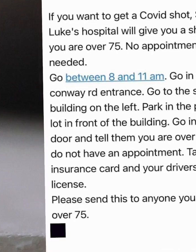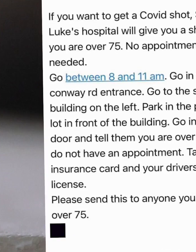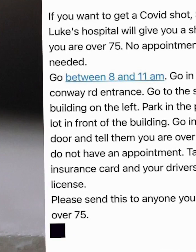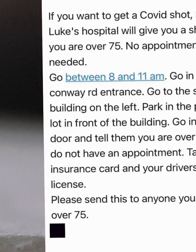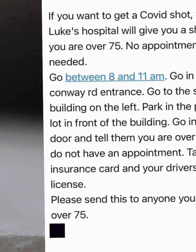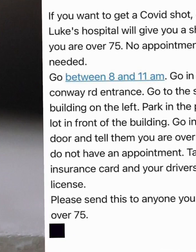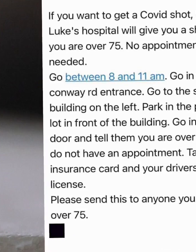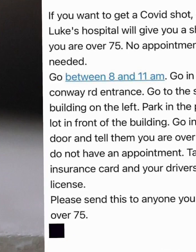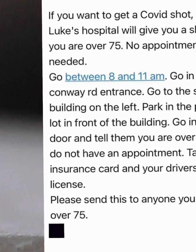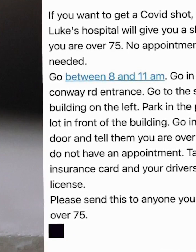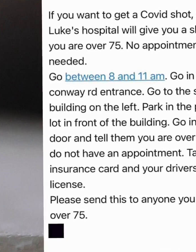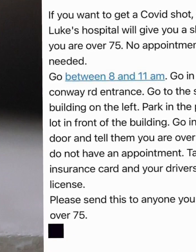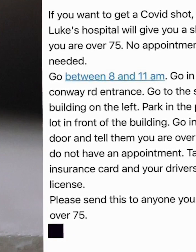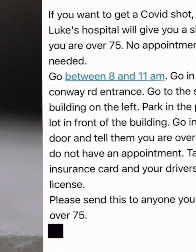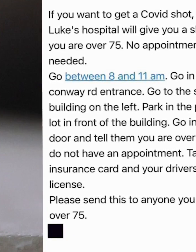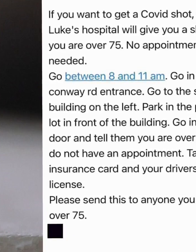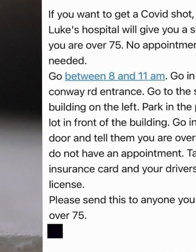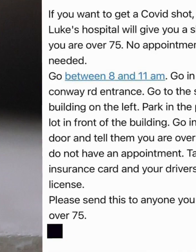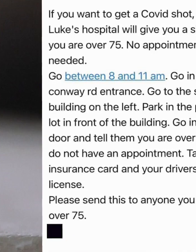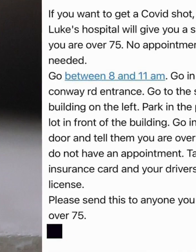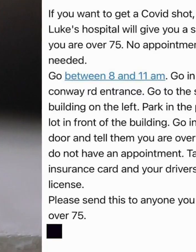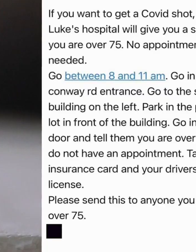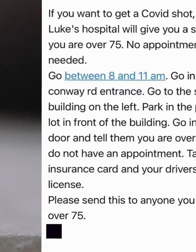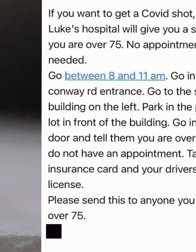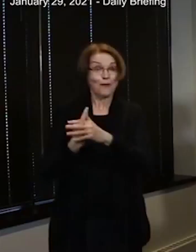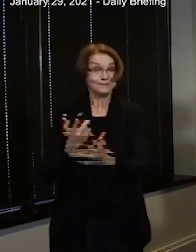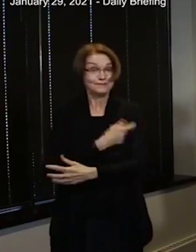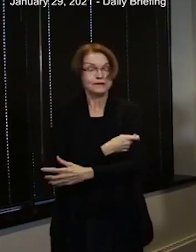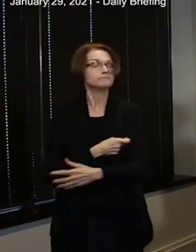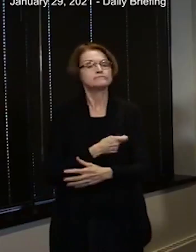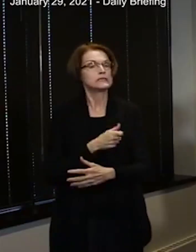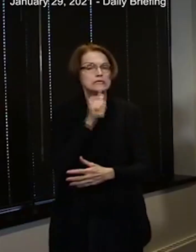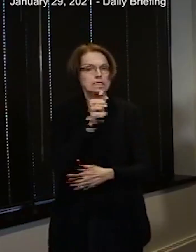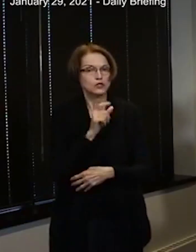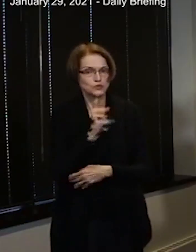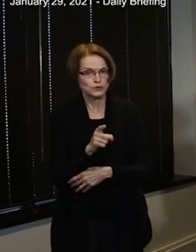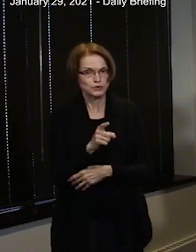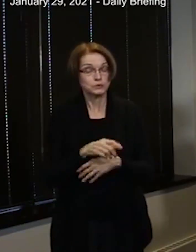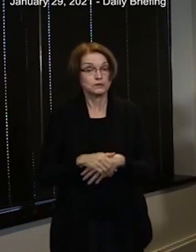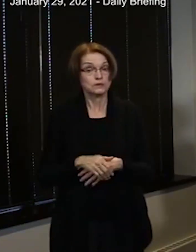POST CLAIMED IF YOU ARE OVER 75. NO APPOINTMENT IS NEEDED TO GET THE VACCINE AT SAINT LUKE'S HOSPITAL IN